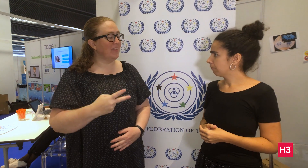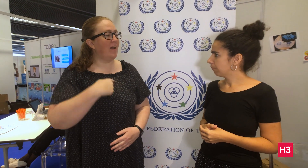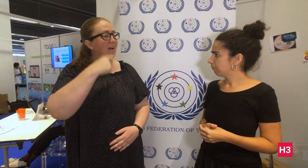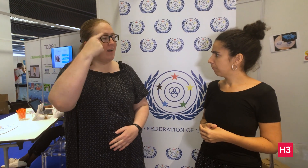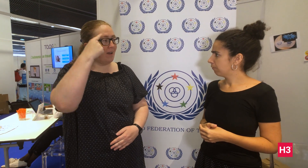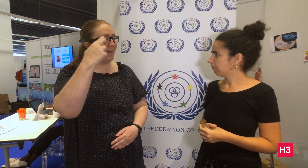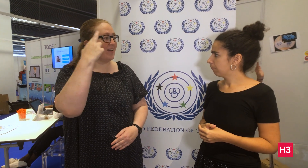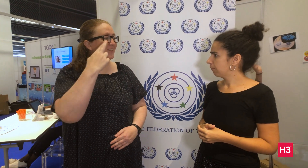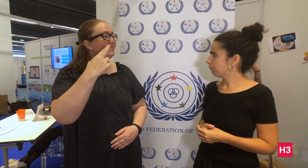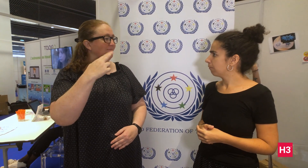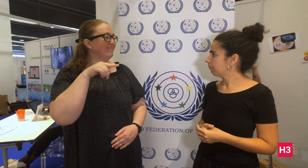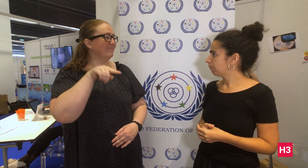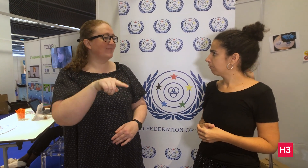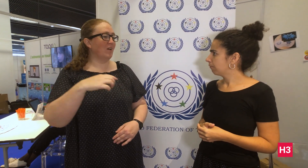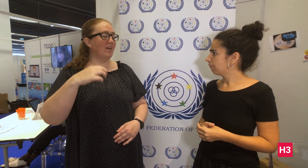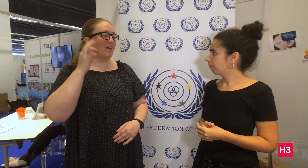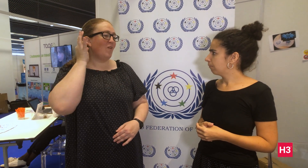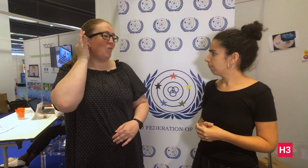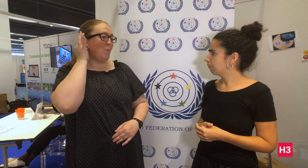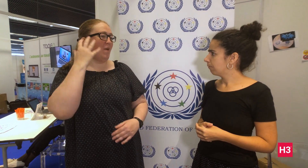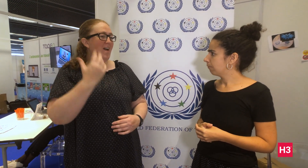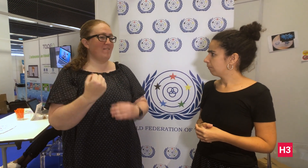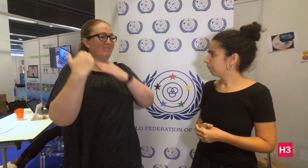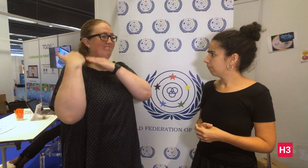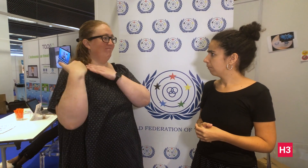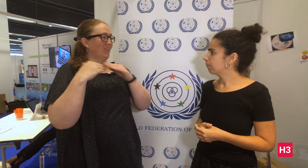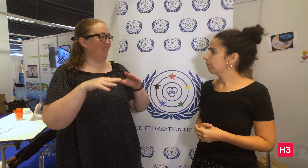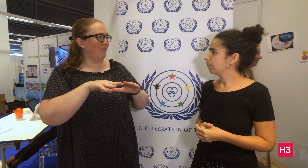I realize some women have families and roles such as involvement